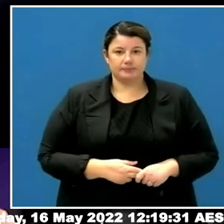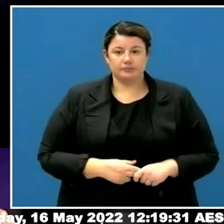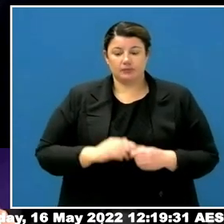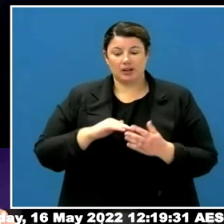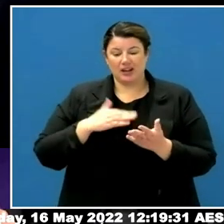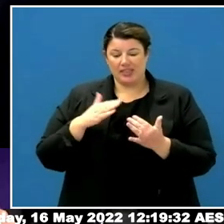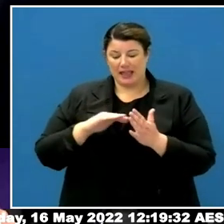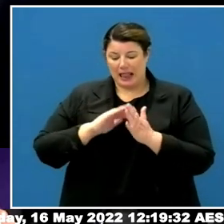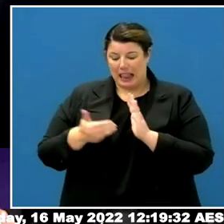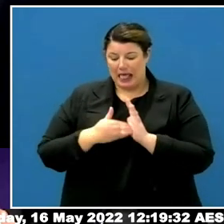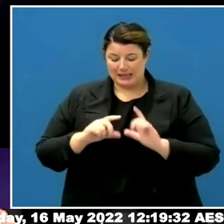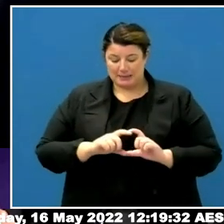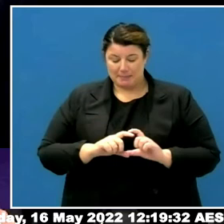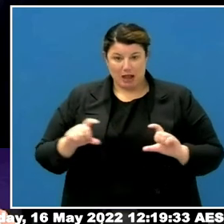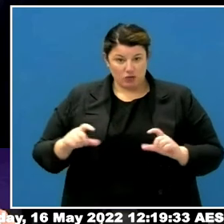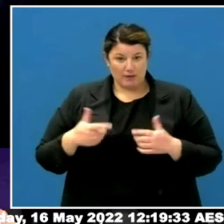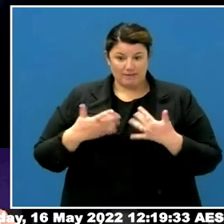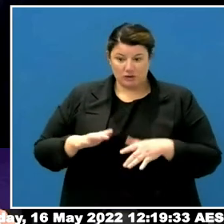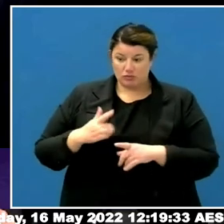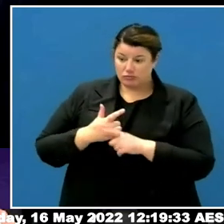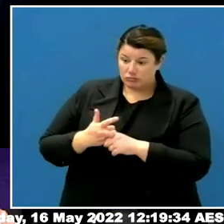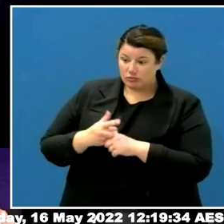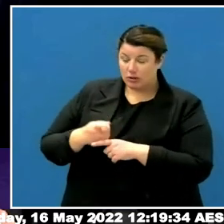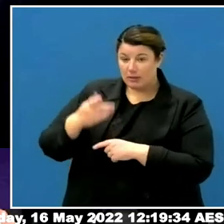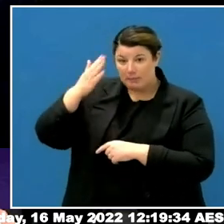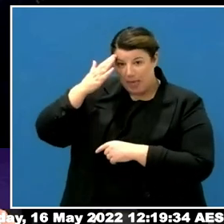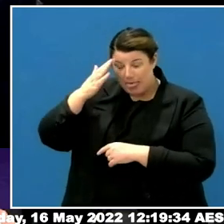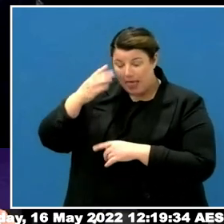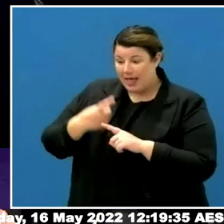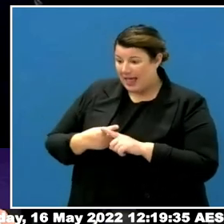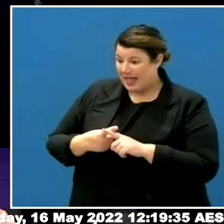"We have spoken to Sally and think that the only way for Afford to get it together before